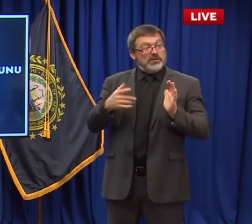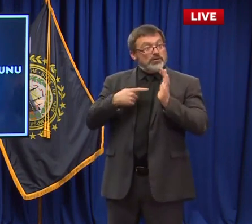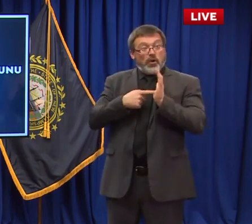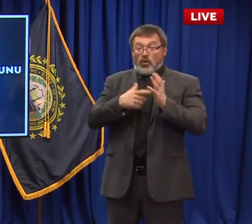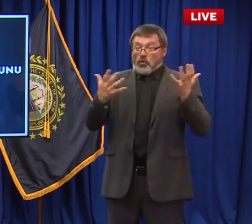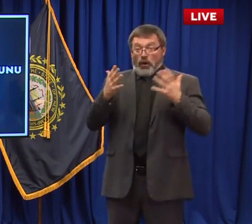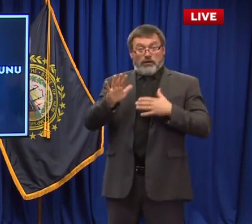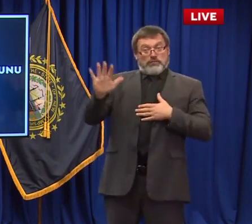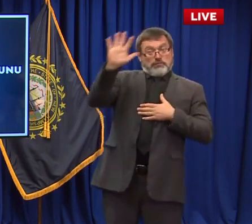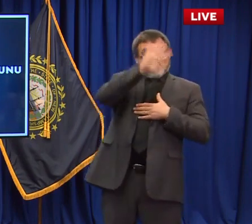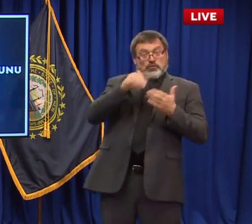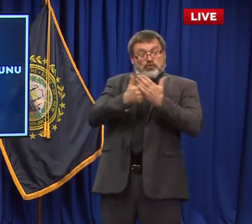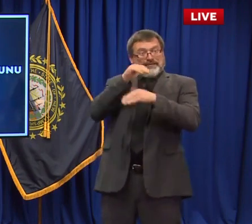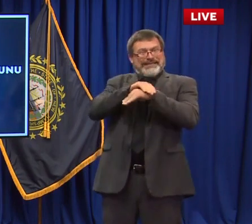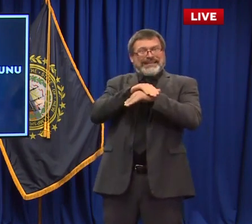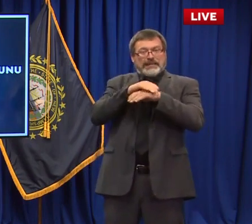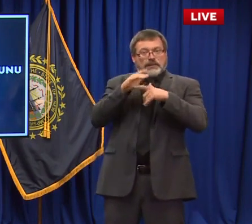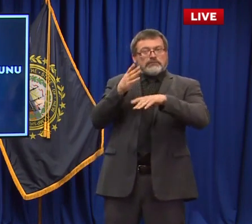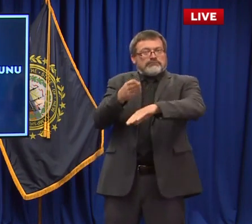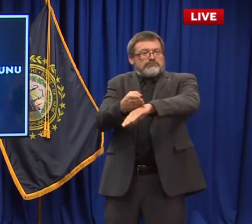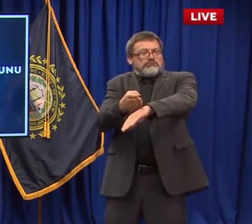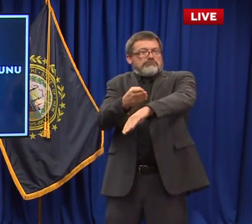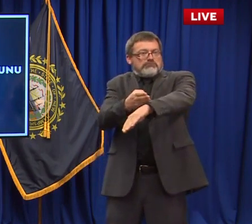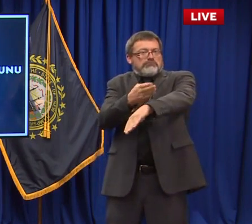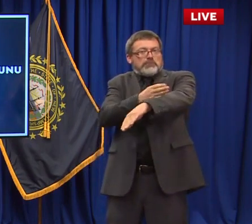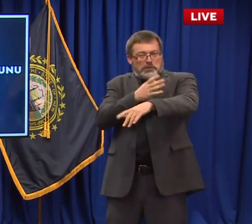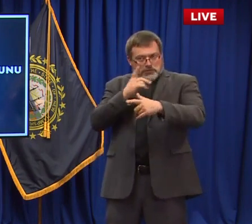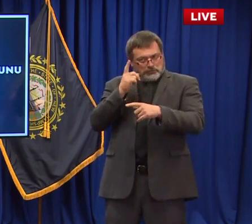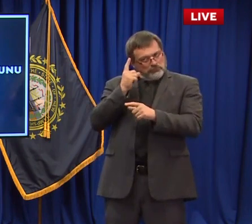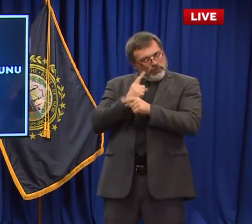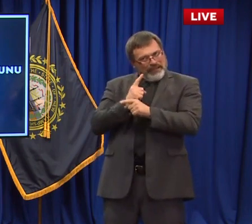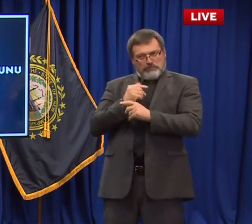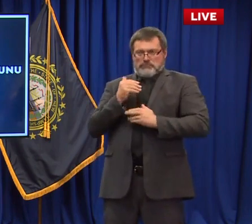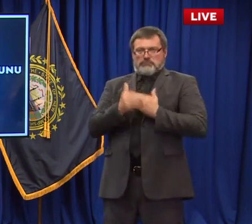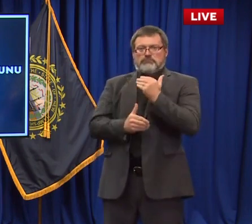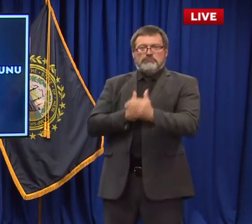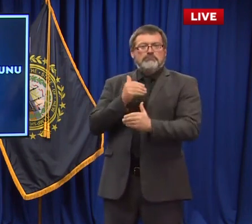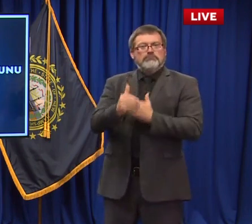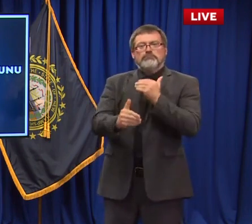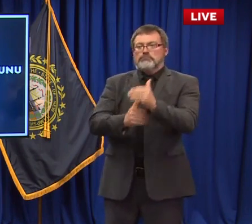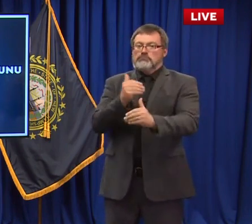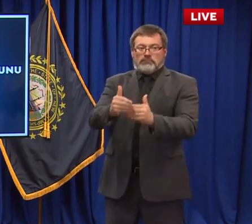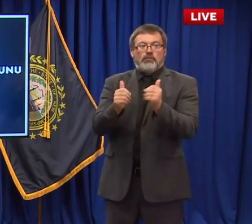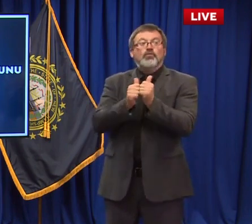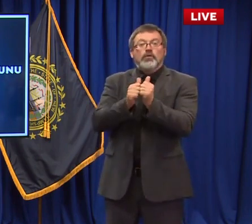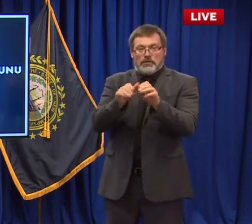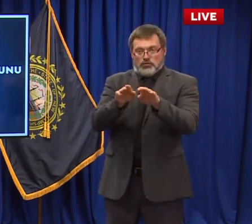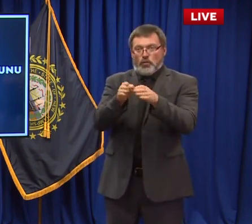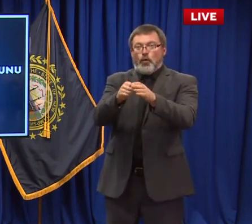ALL OF THAT POSITIVE DATA SHOWS AS A WHOLE, NEW ENGLAND AS A WHOLE, IS REOPENING SAFELY.